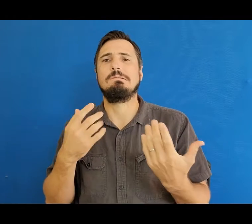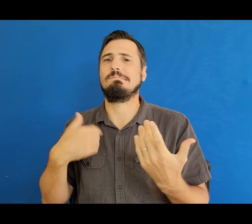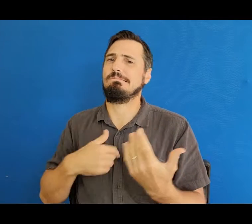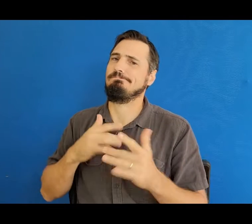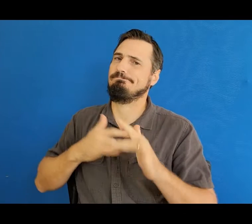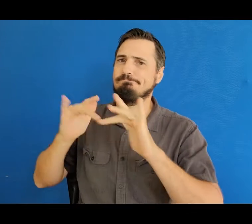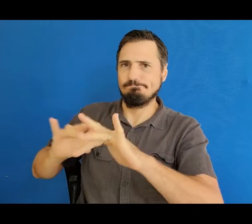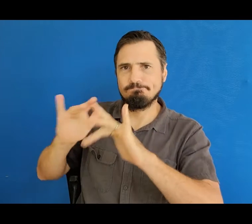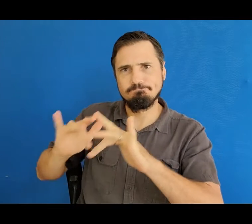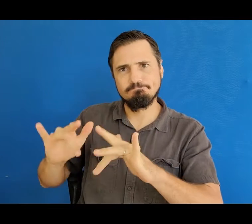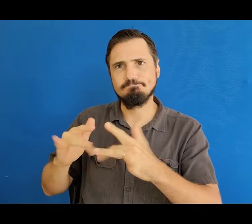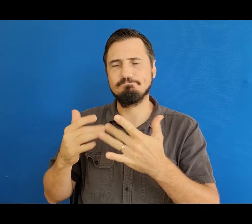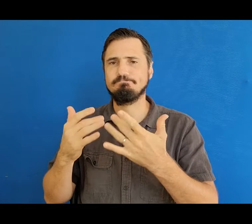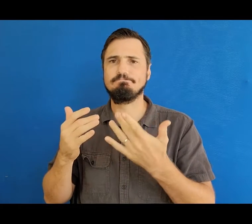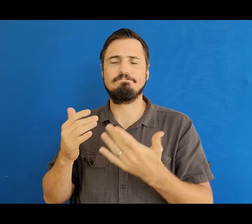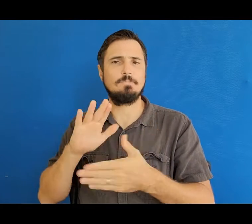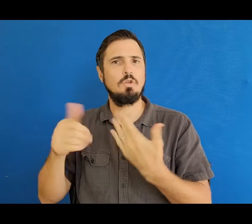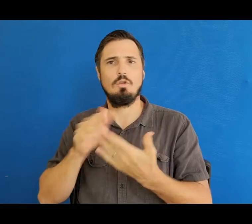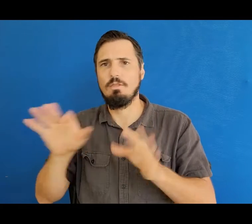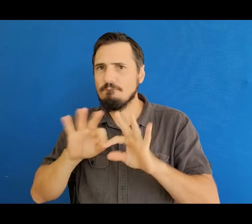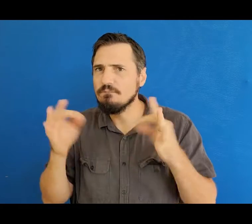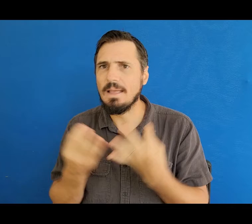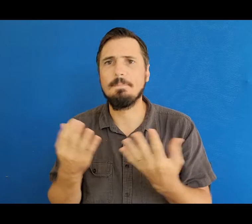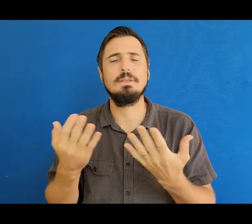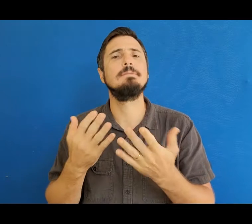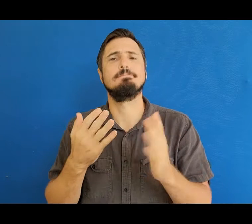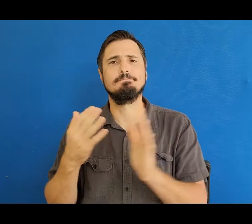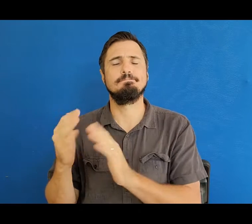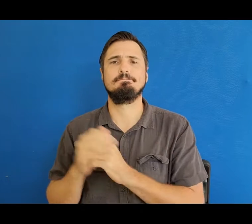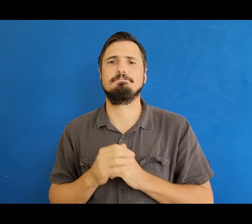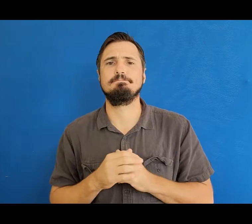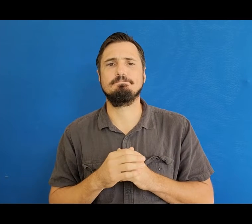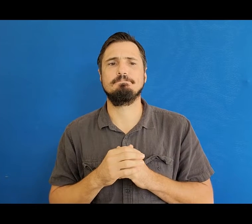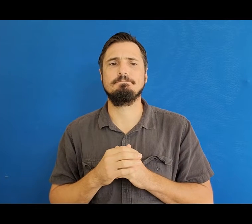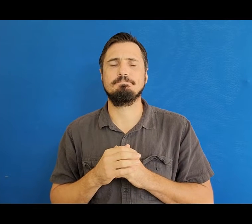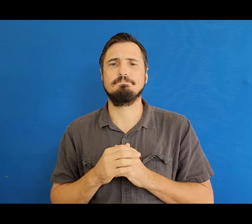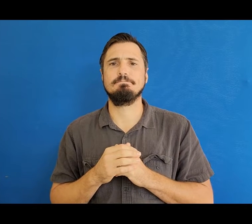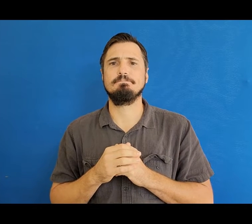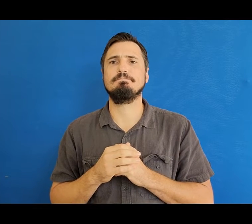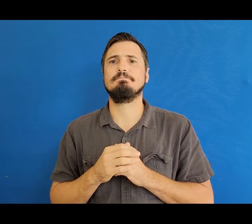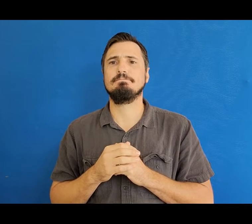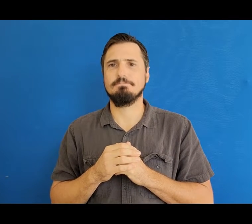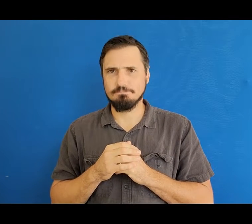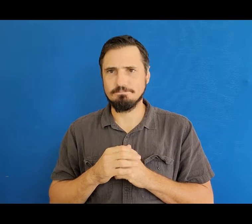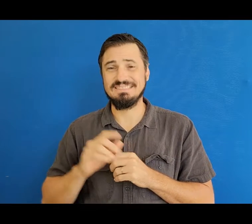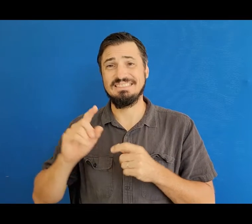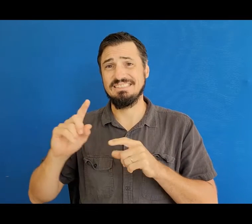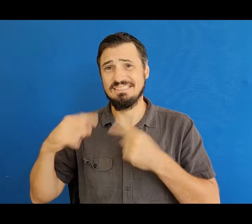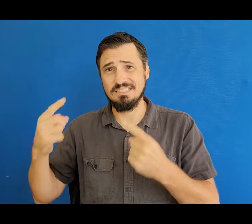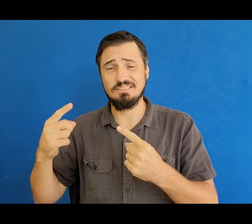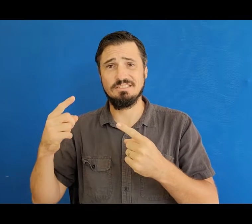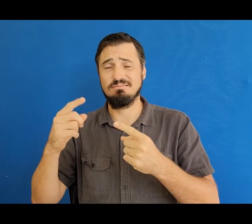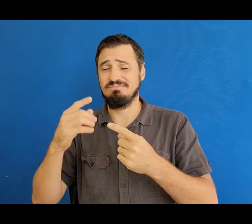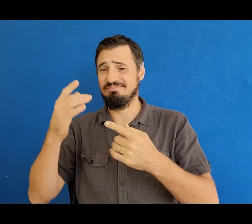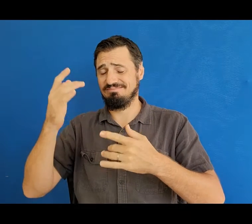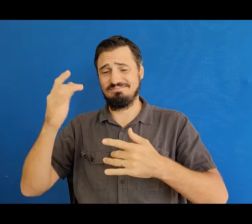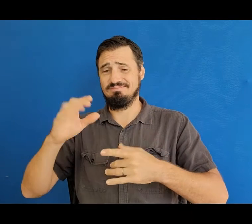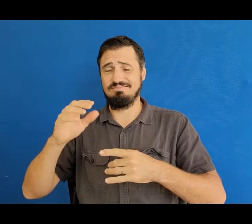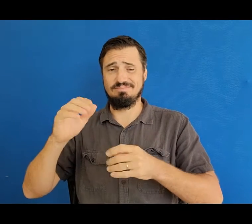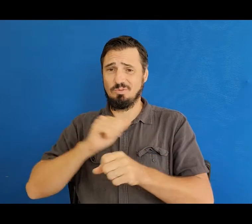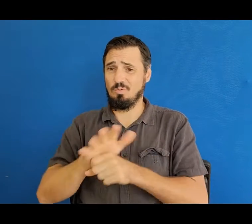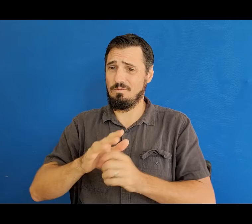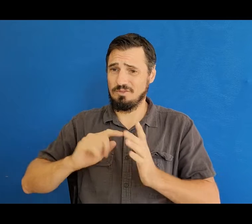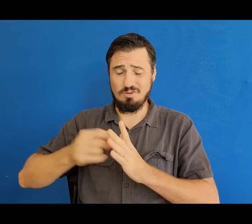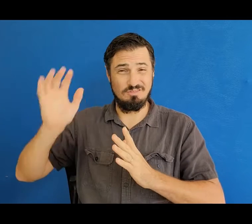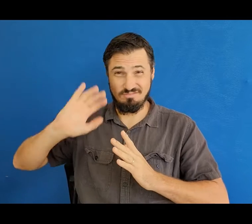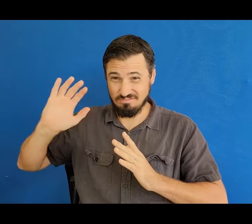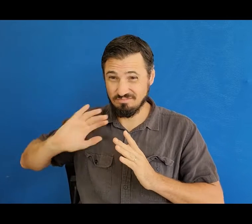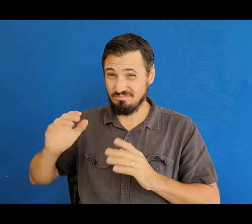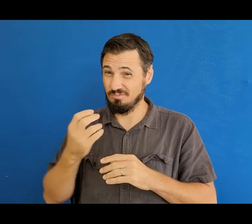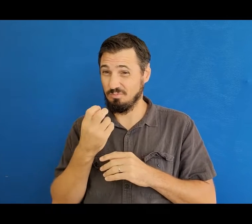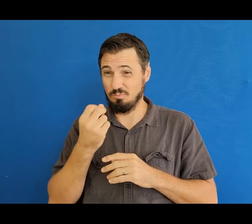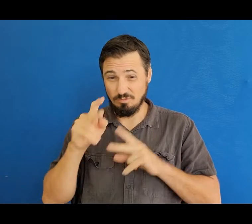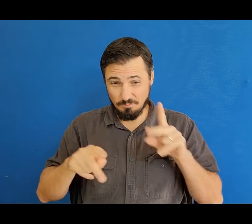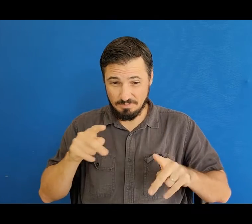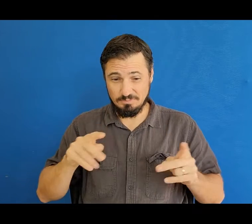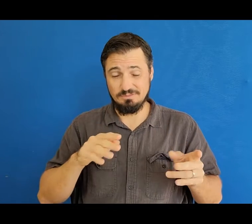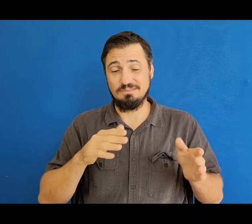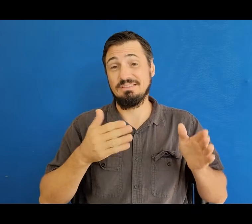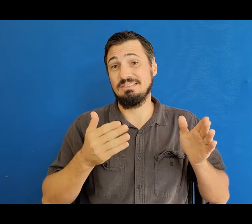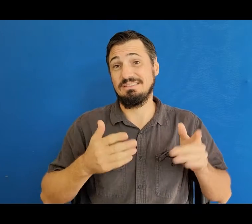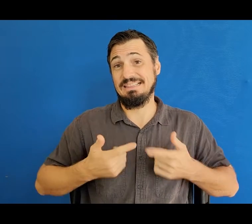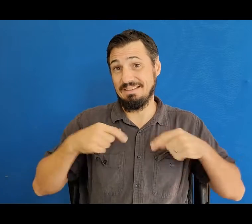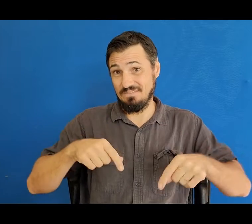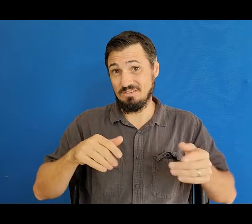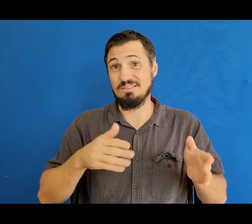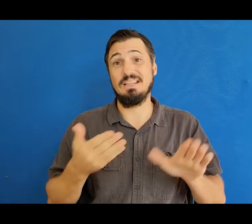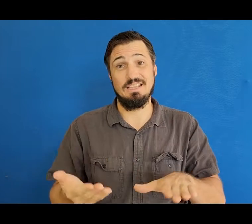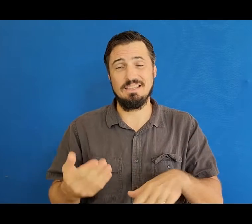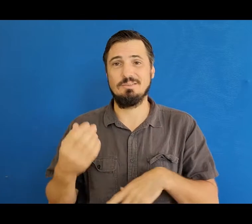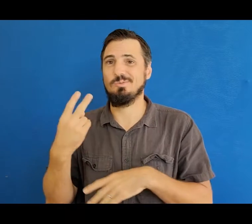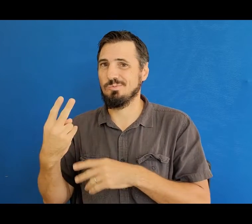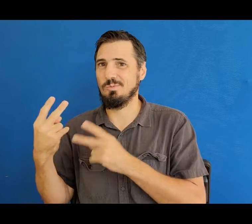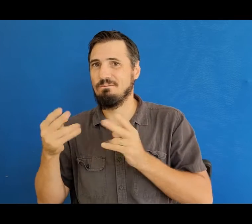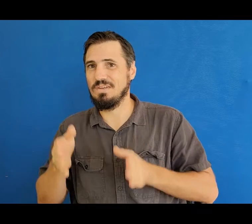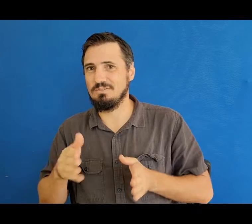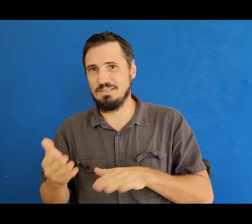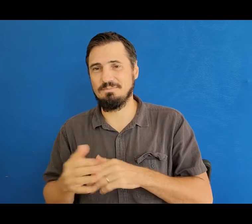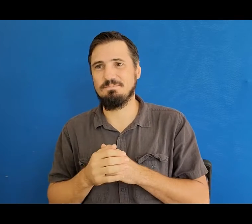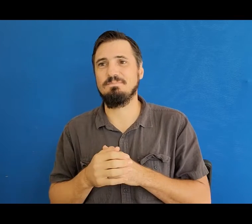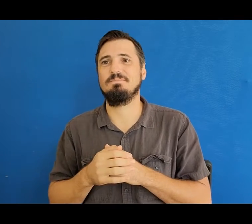Our deepest condolences to their ohana and loved ones. Since the beginning of the pandemic, 12 Kauai residents and 2 visitors on Kauai have died from COVID-19